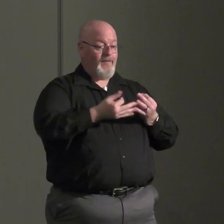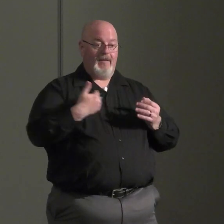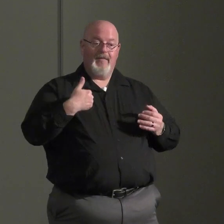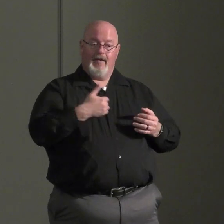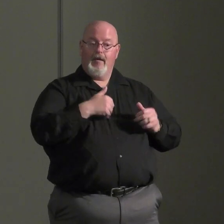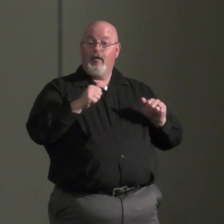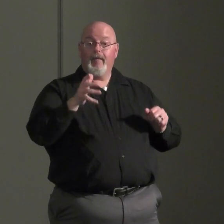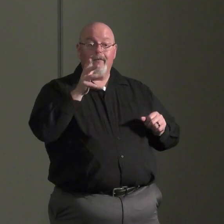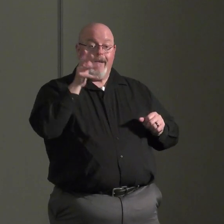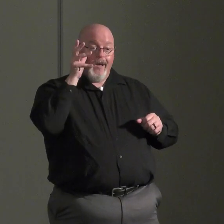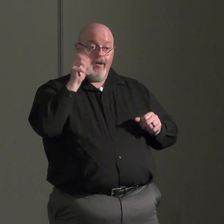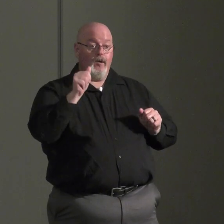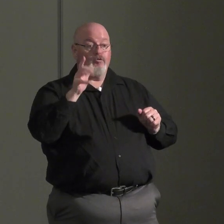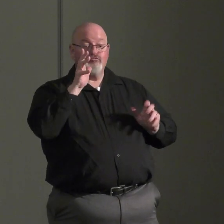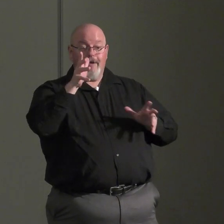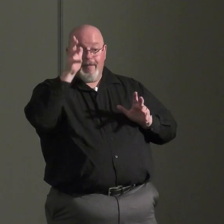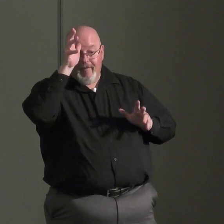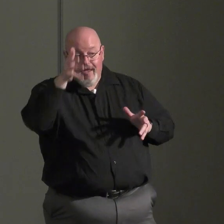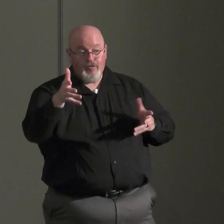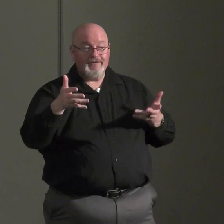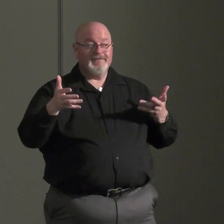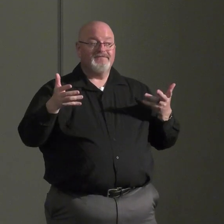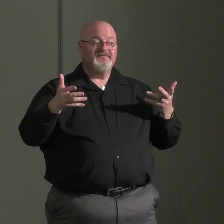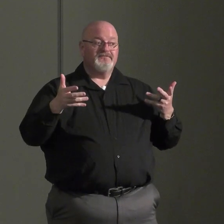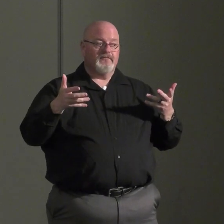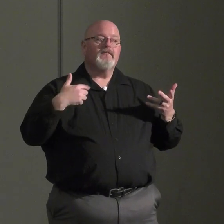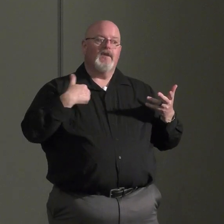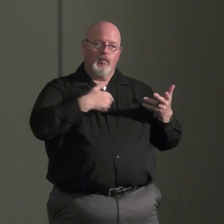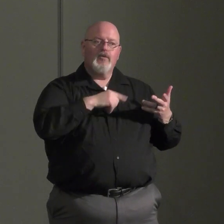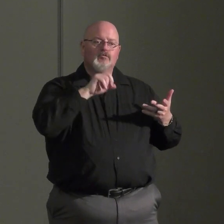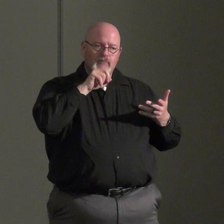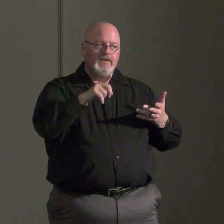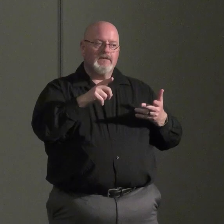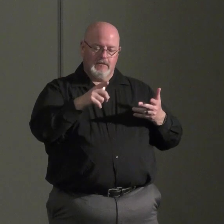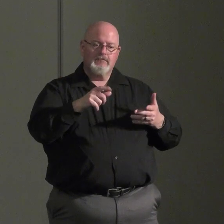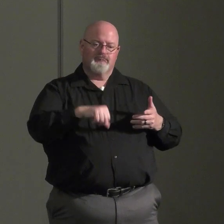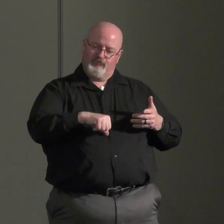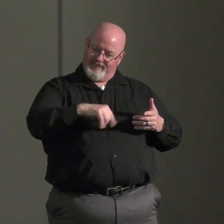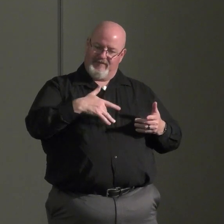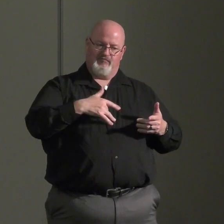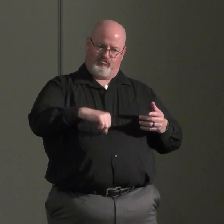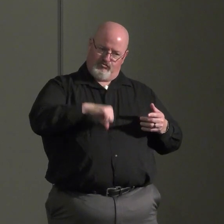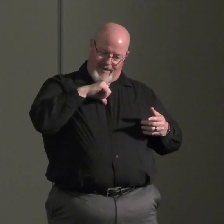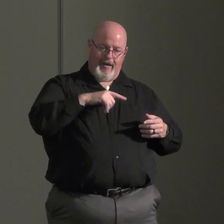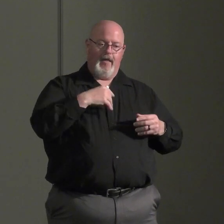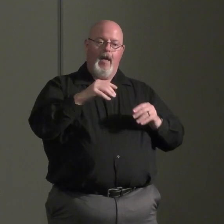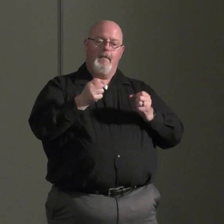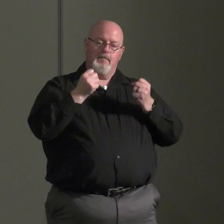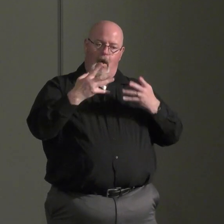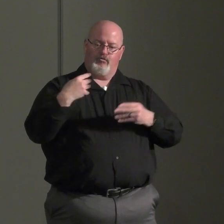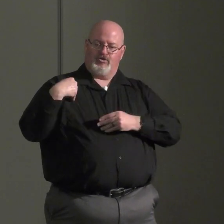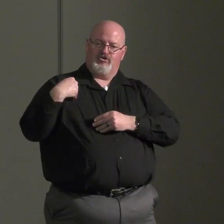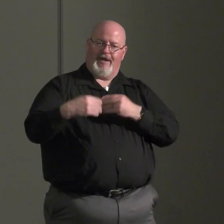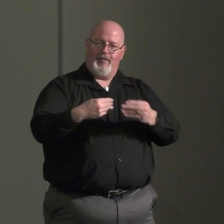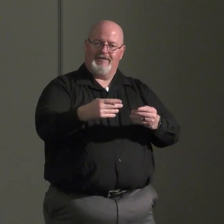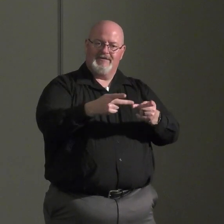are parent or grandparent. We pride ourselves to be the multi-generational space. And then with